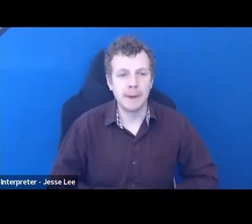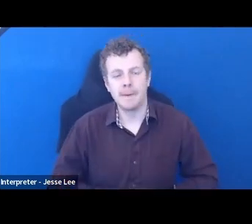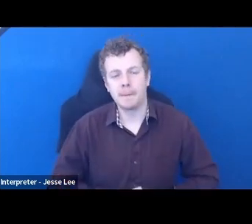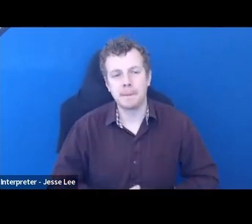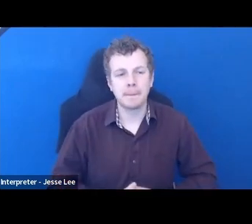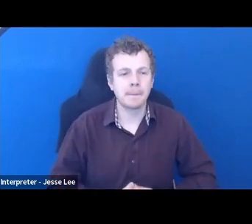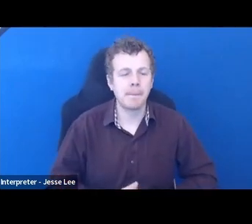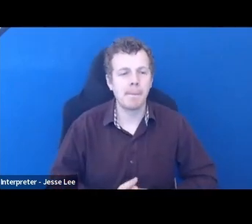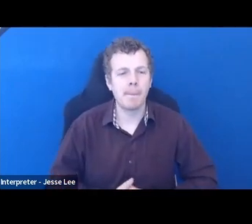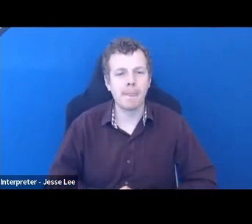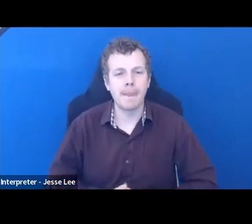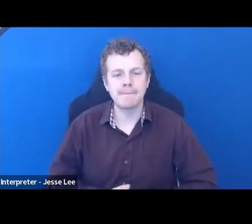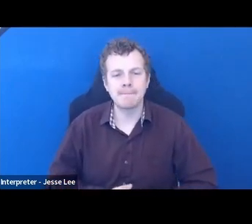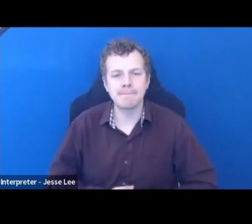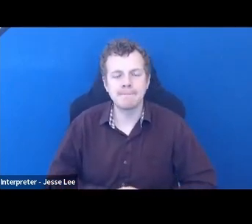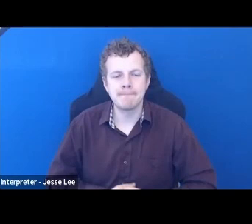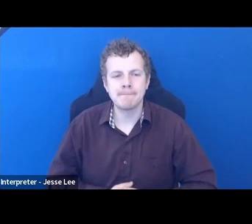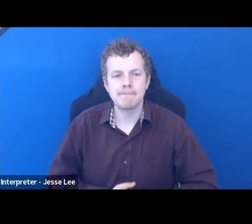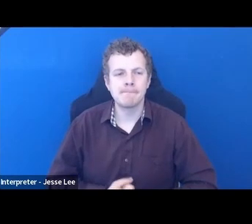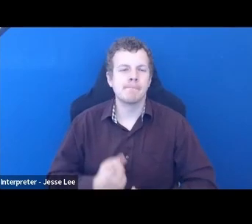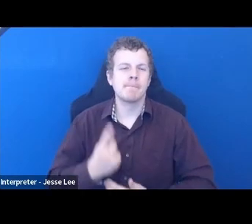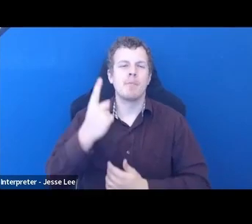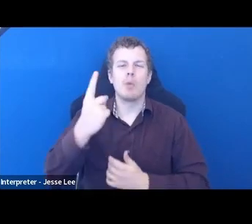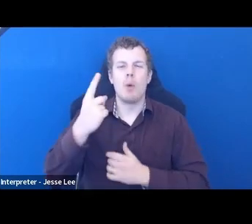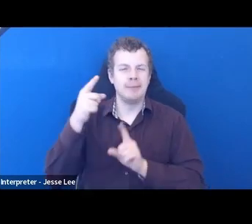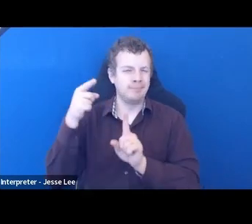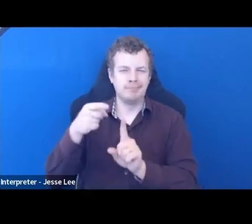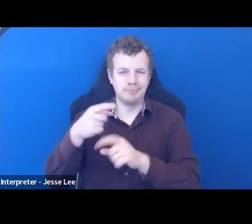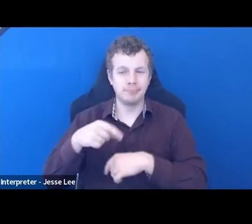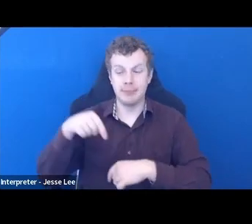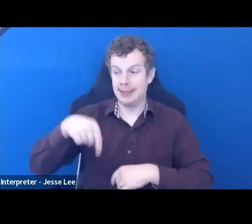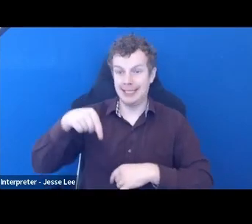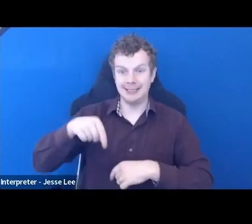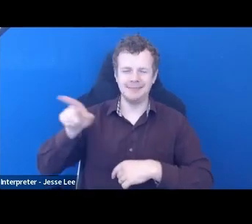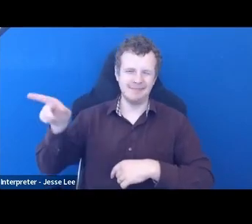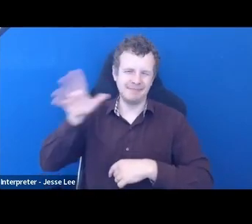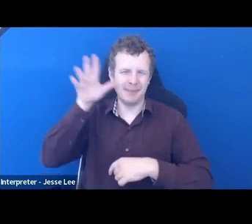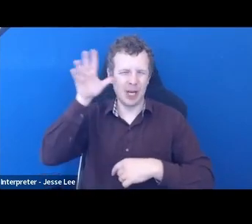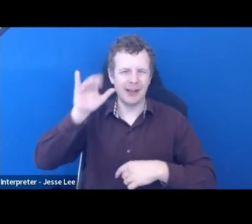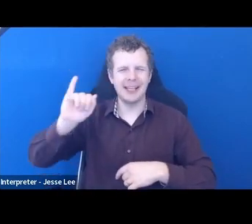One key point was that this iterative assessment or this process that the parents were going